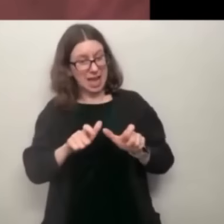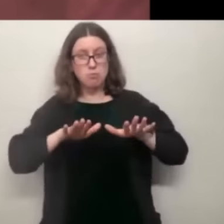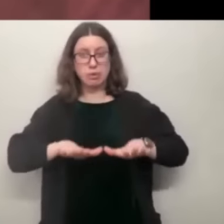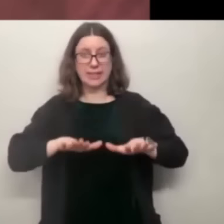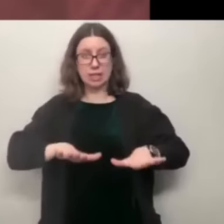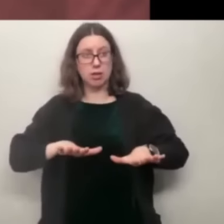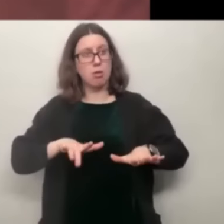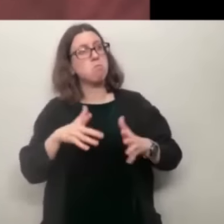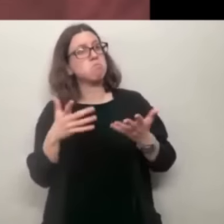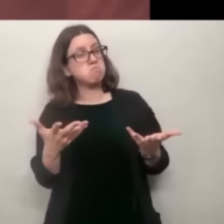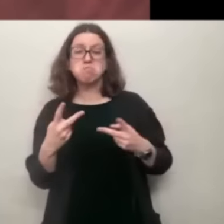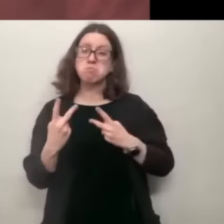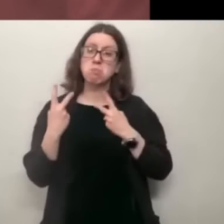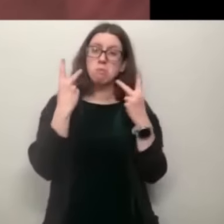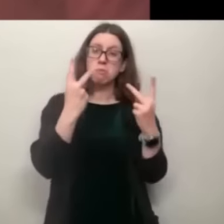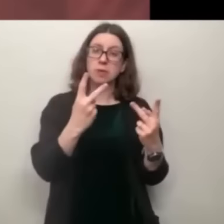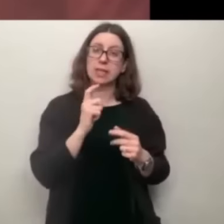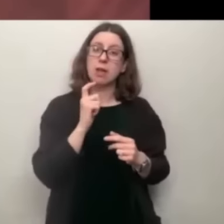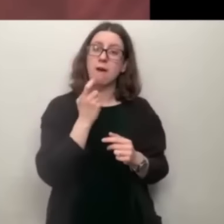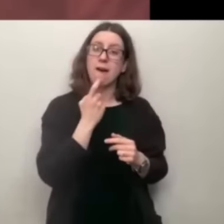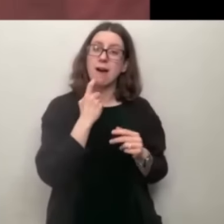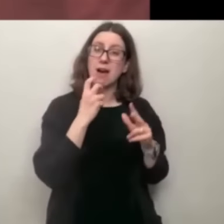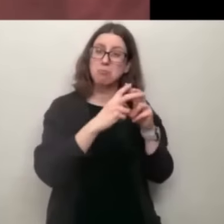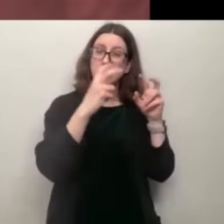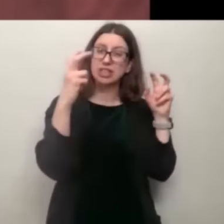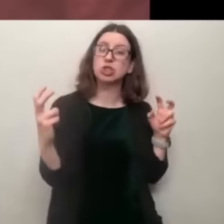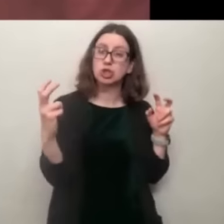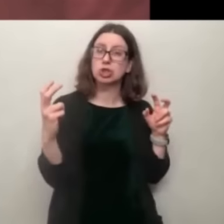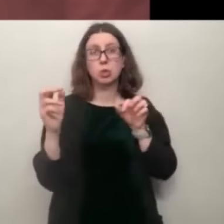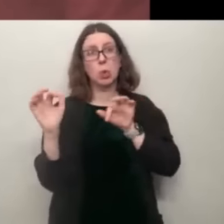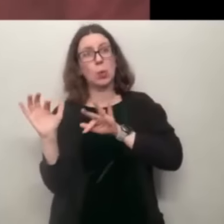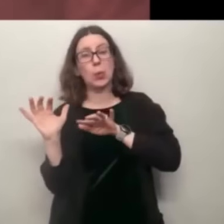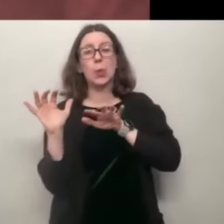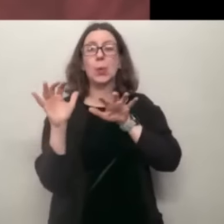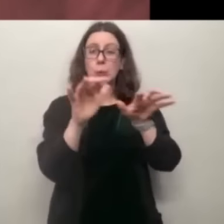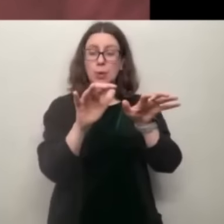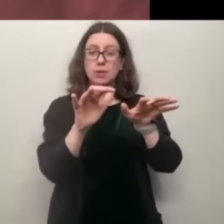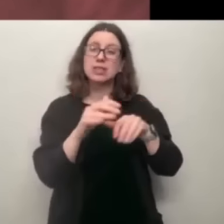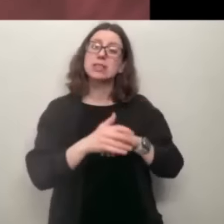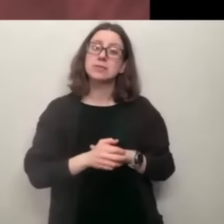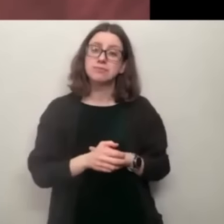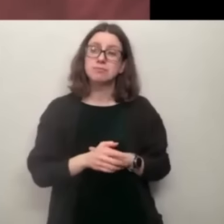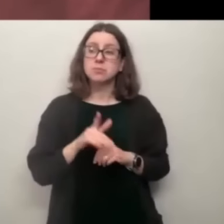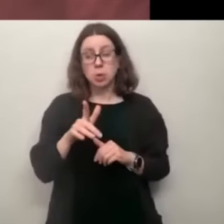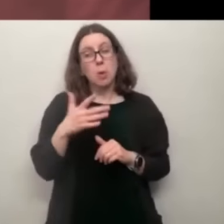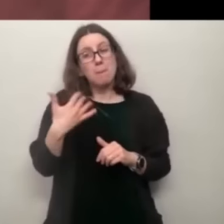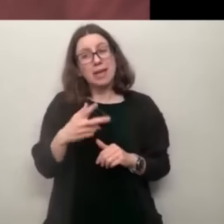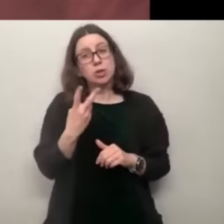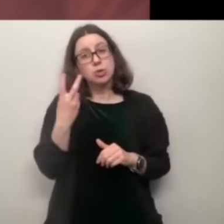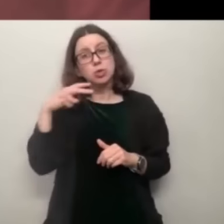A landscape of industry almost 250 years in the making. In reading the words of these people, what is struck